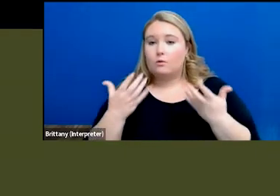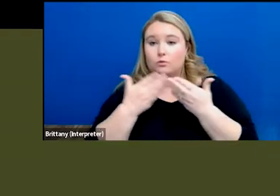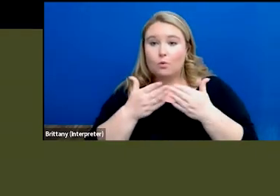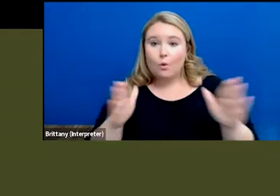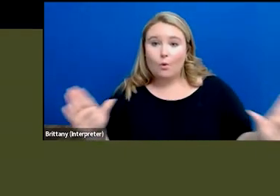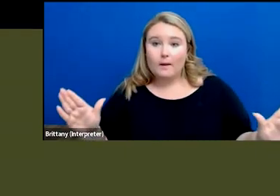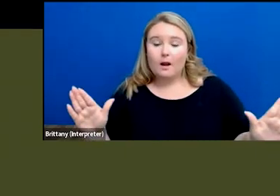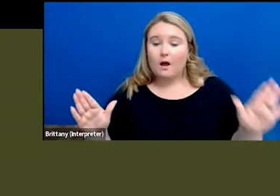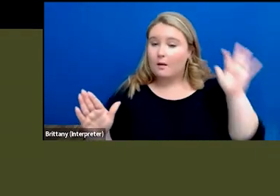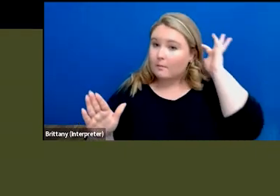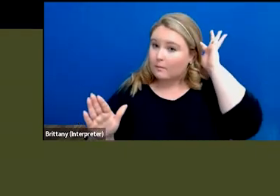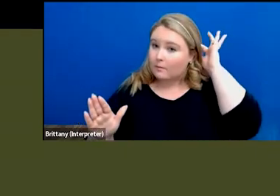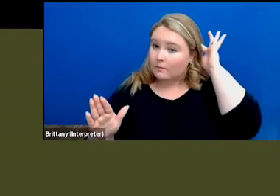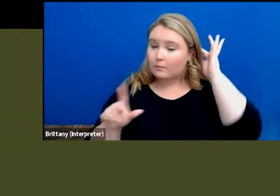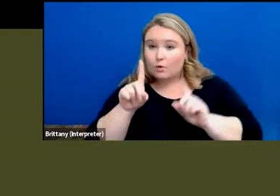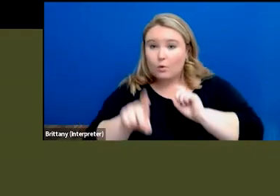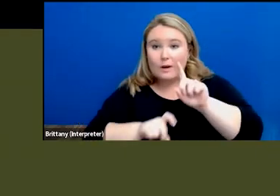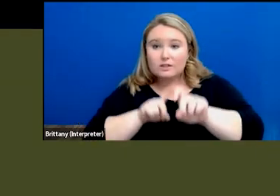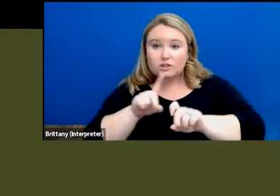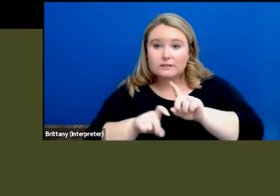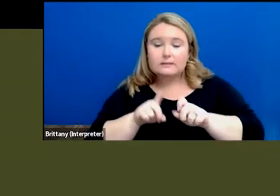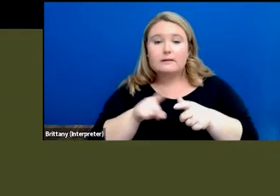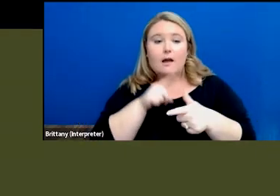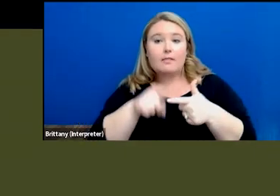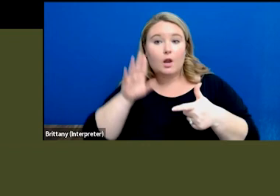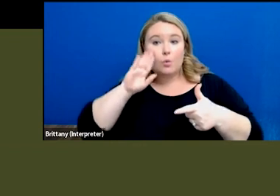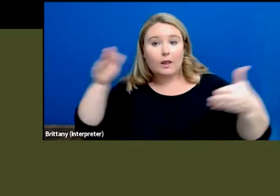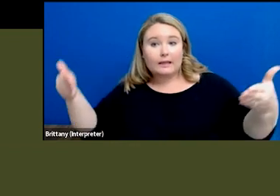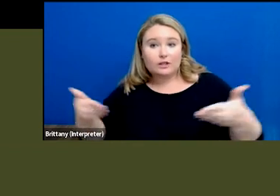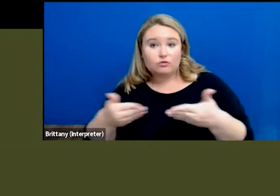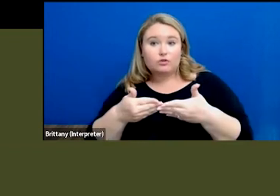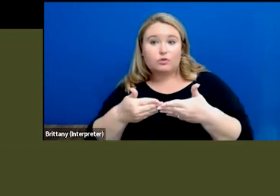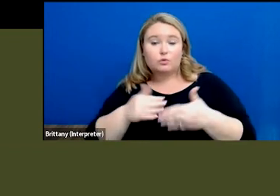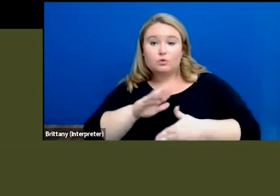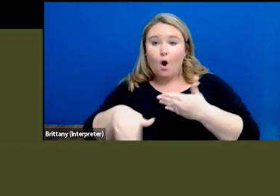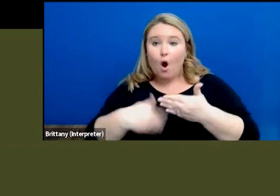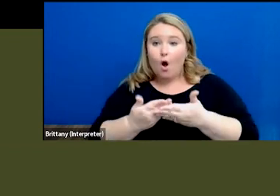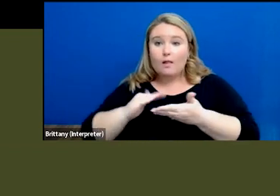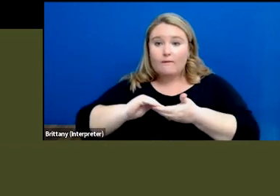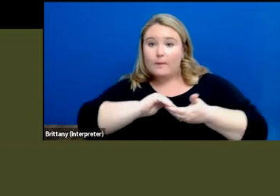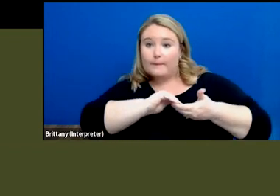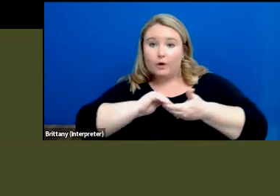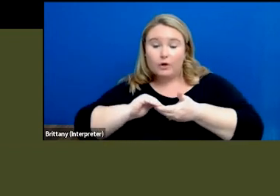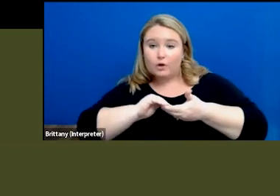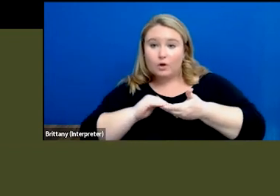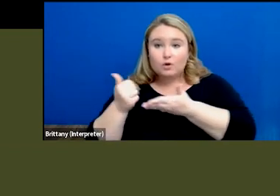and then we're going to introduce all of the partners that helped make this happen today